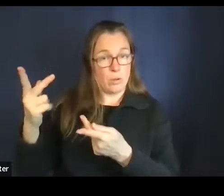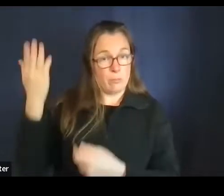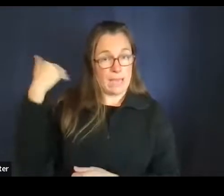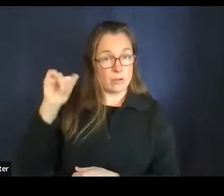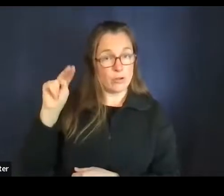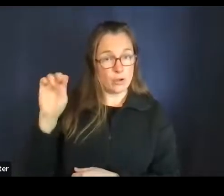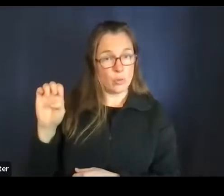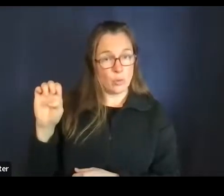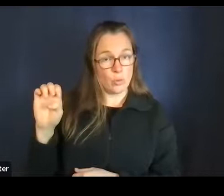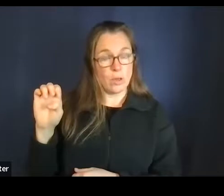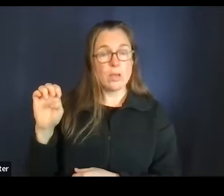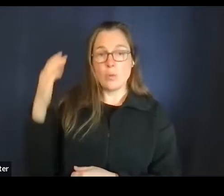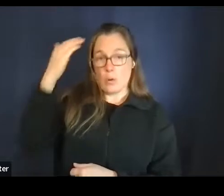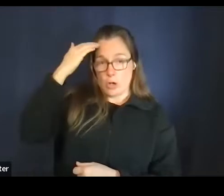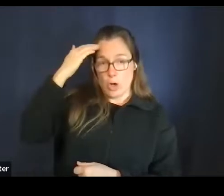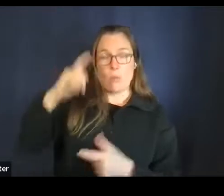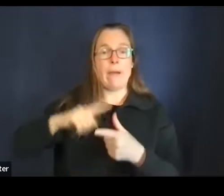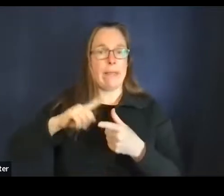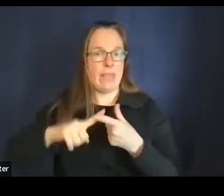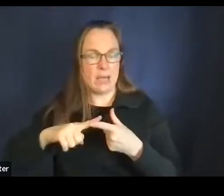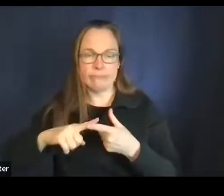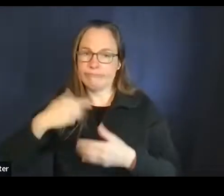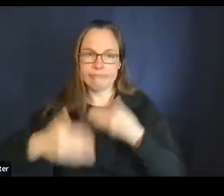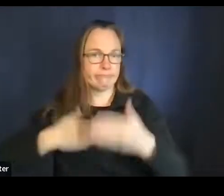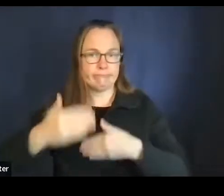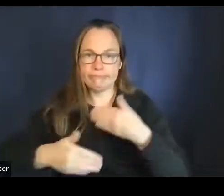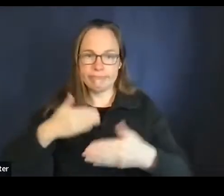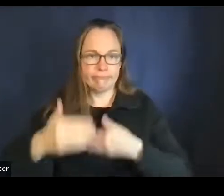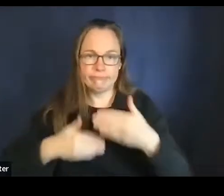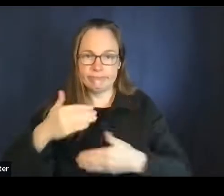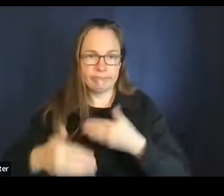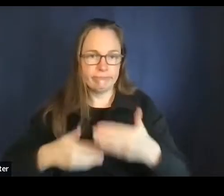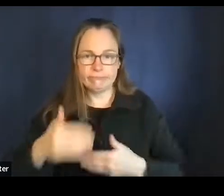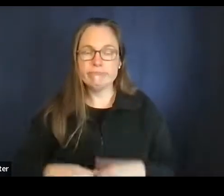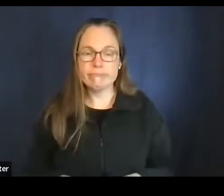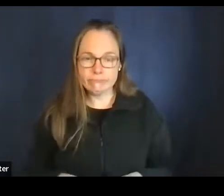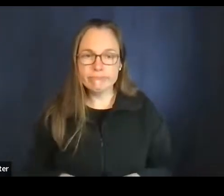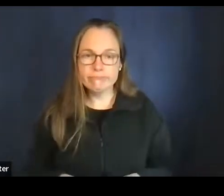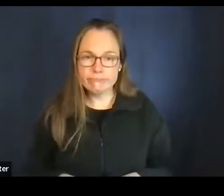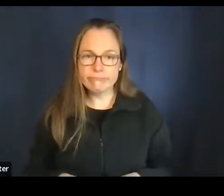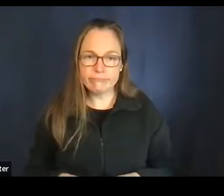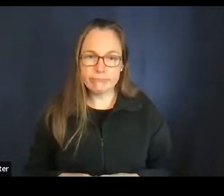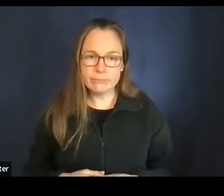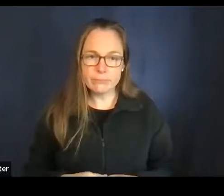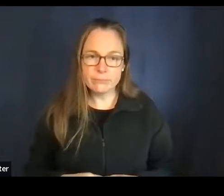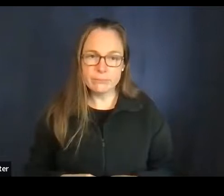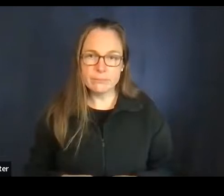So once we knew what the proposal was, we started really diving into those components.